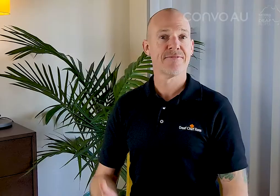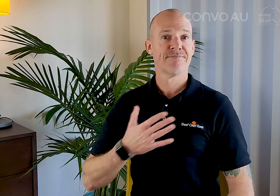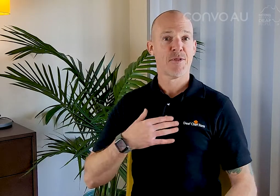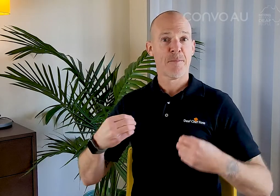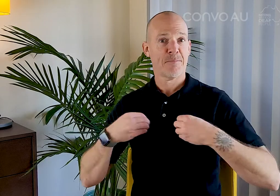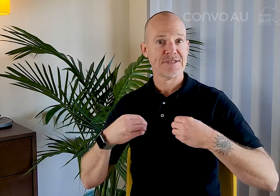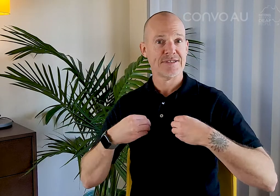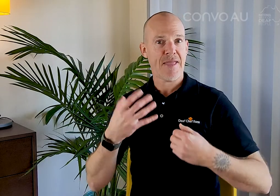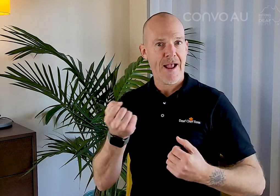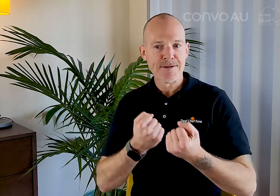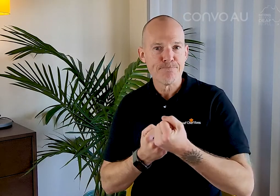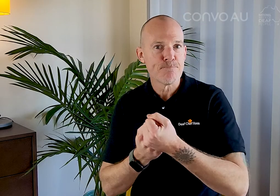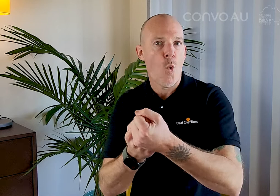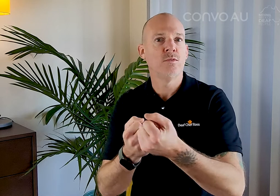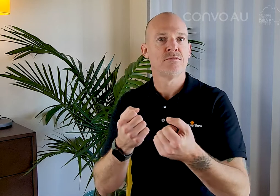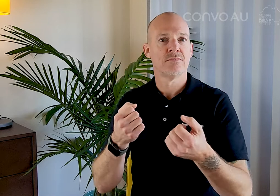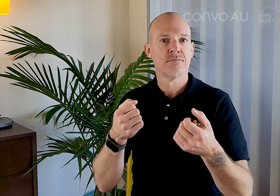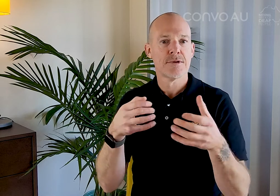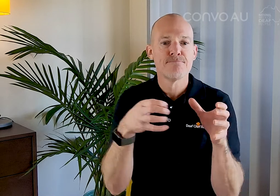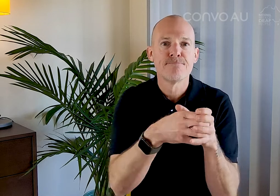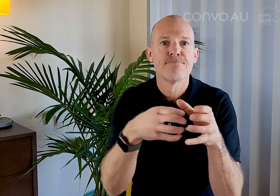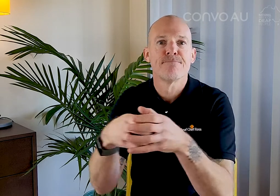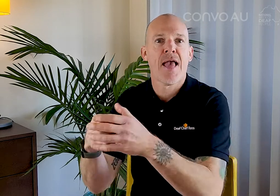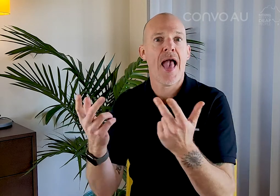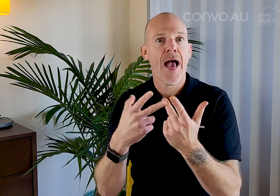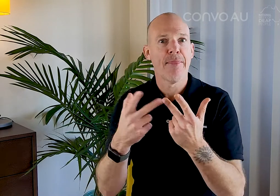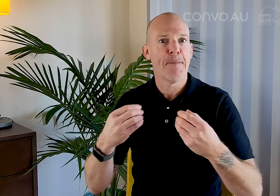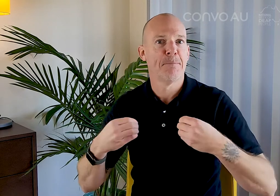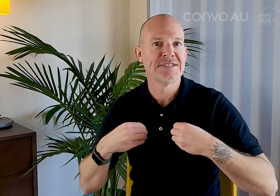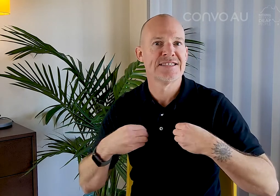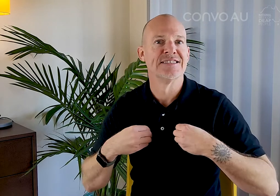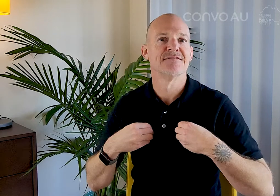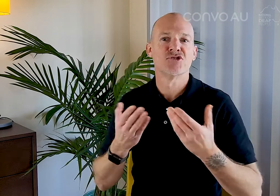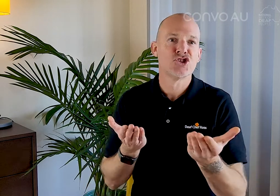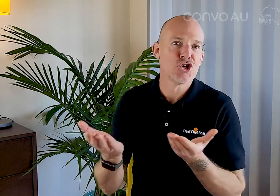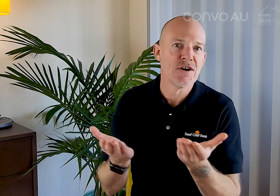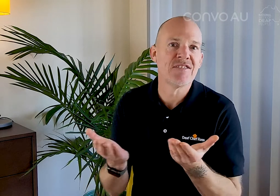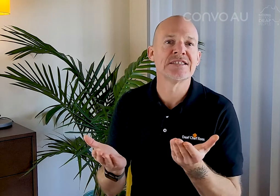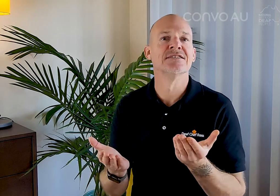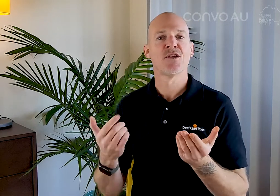Through my business, I offer support to other Deaf business owners and service providers.